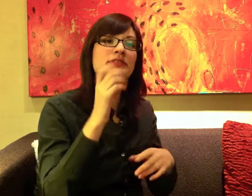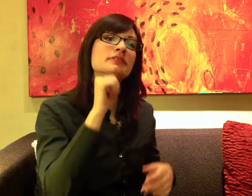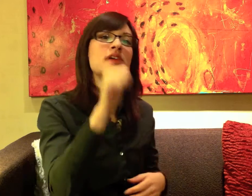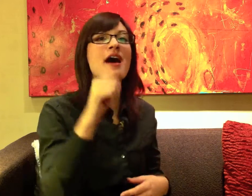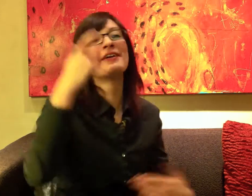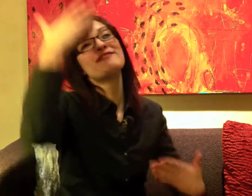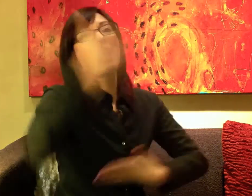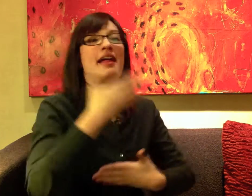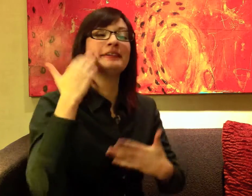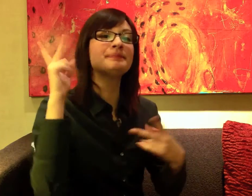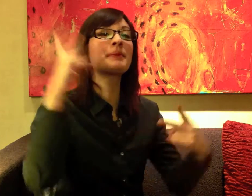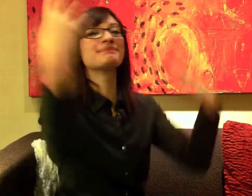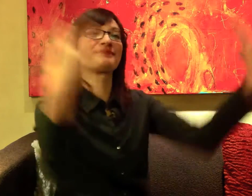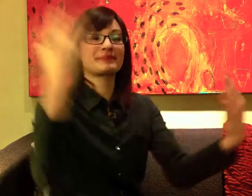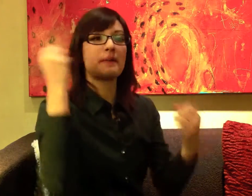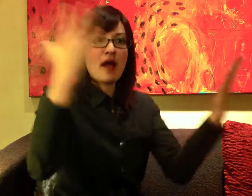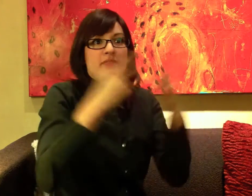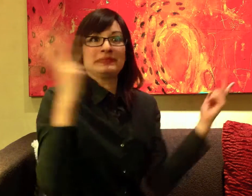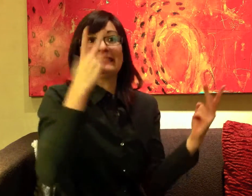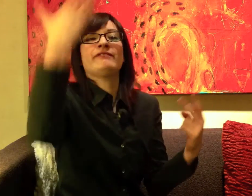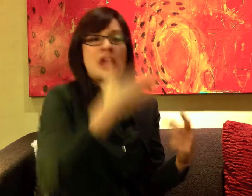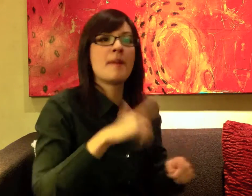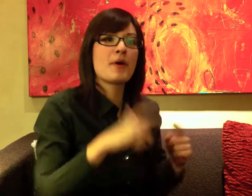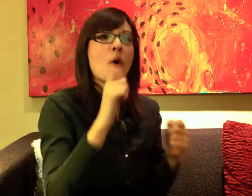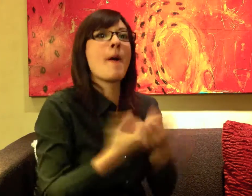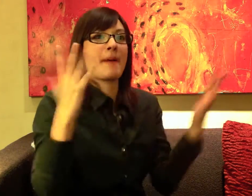It had nothing to do with what was going on in front of the cameras. Many people see the action in front,